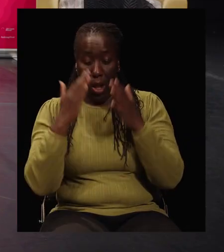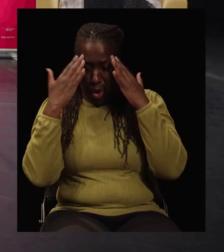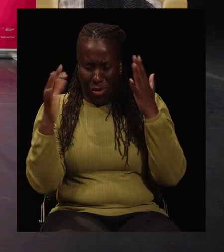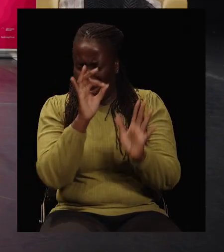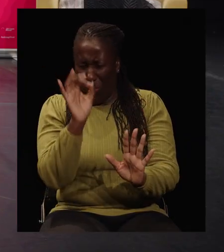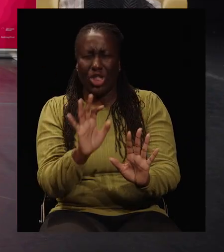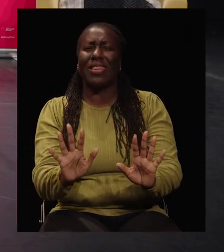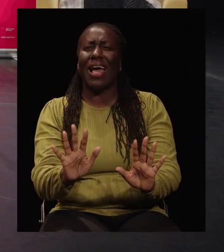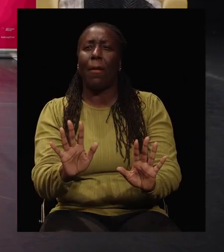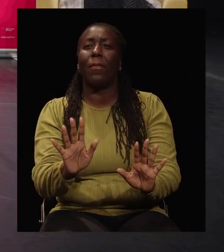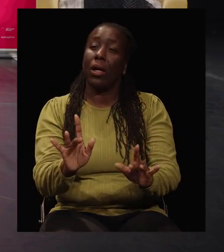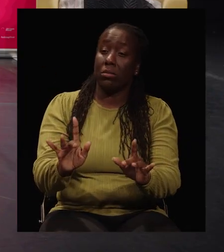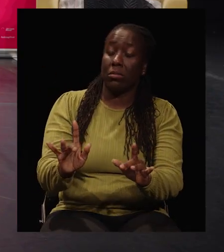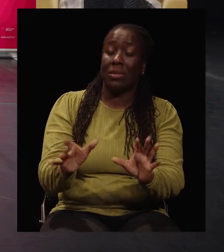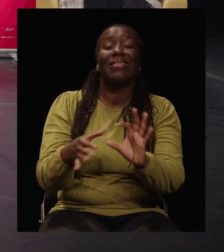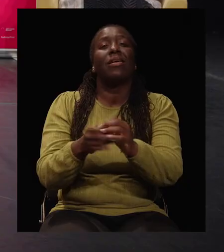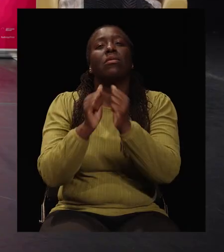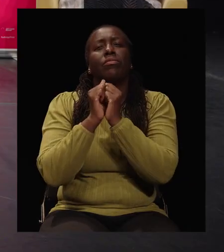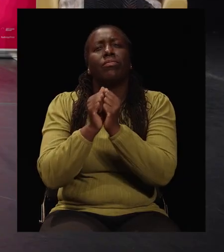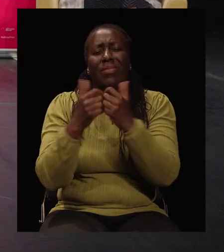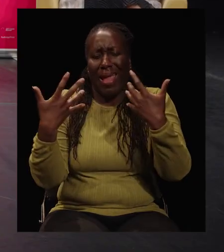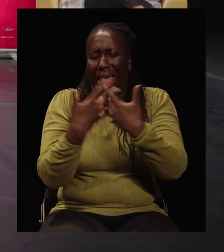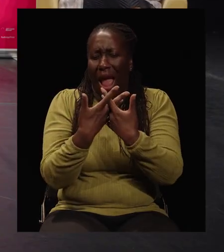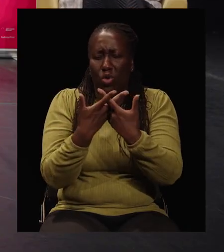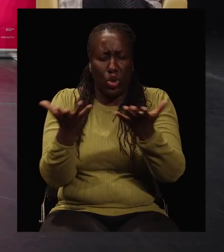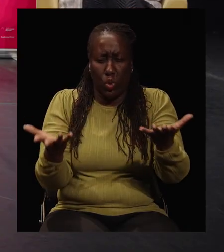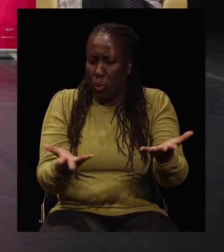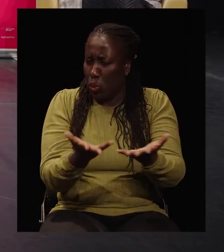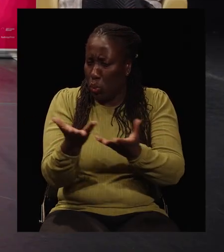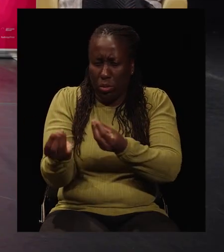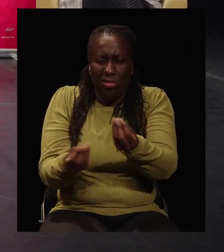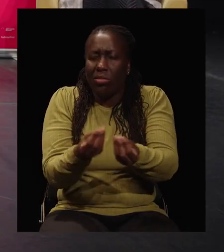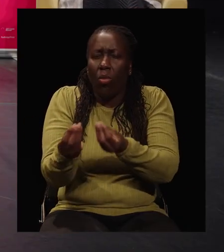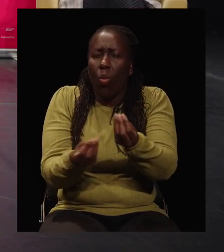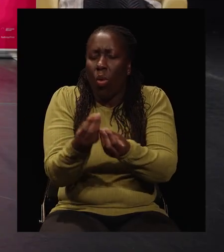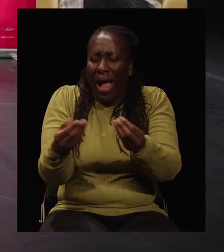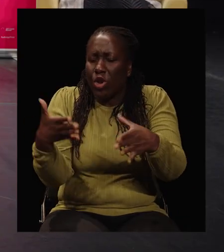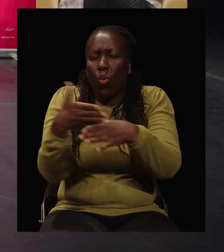but it's something around value and where, yeah, how do we deal with that? How do we, yeah, work with